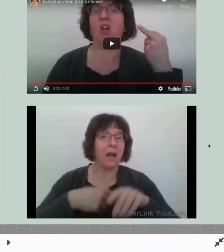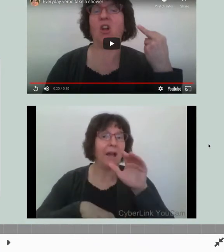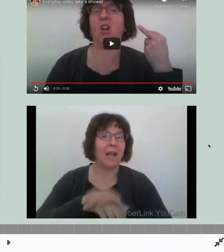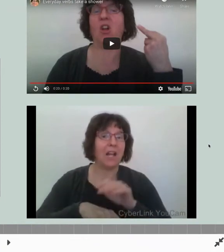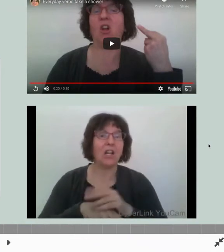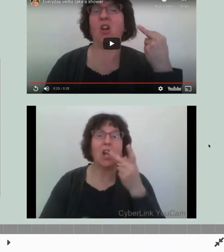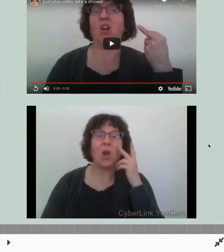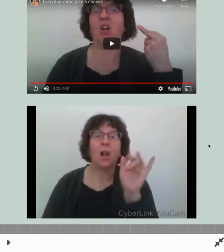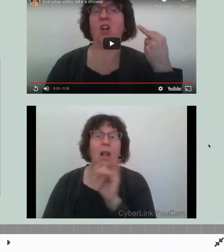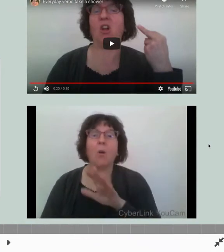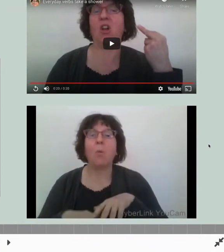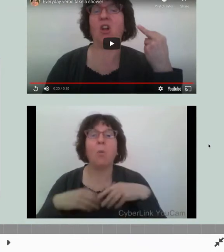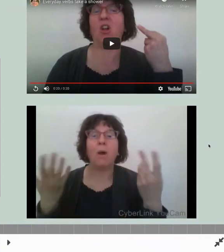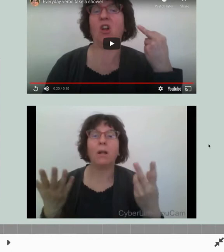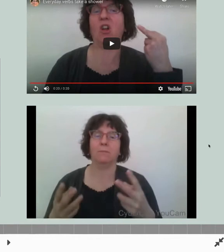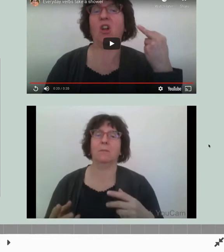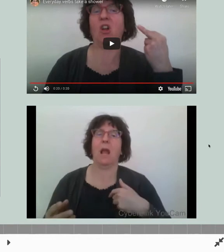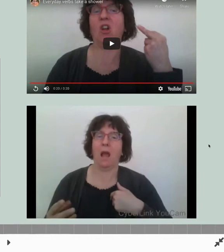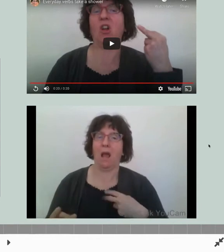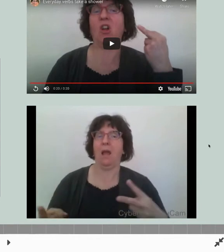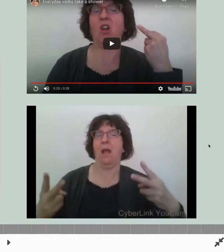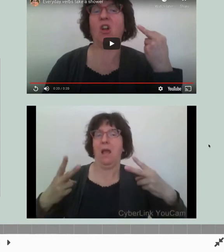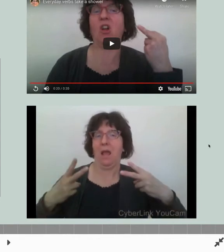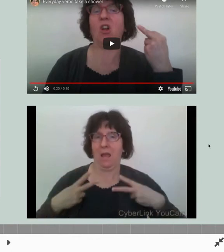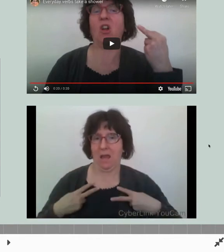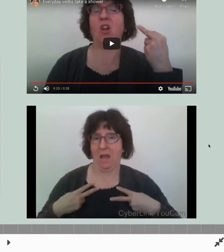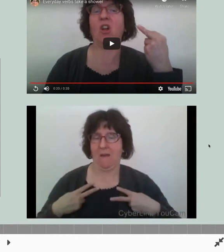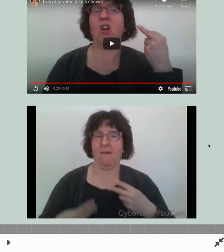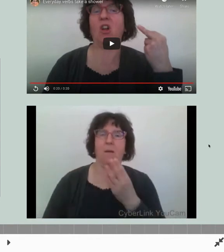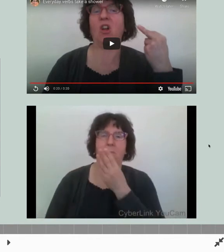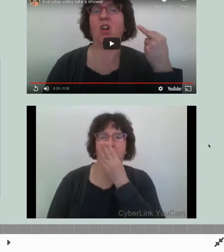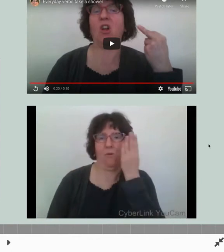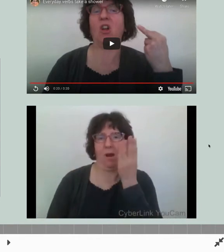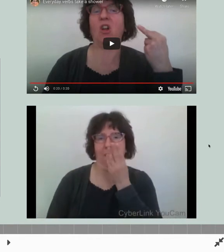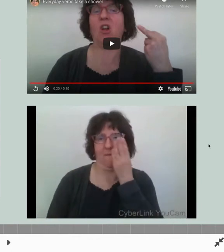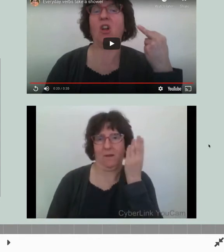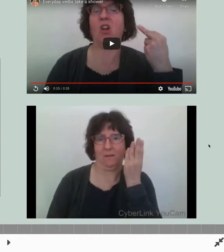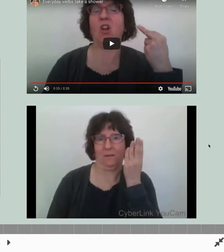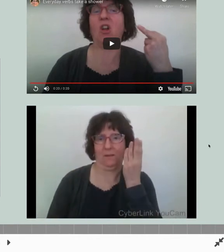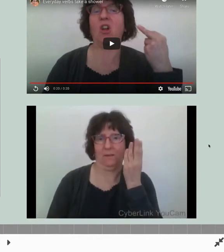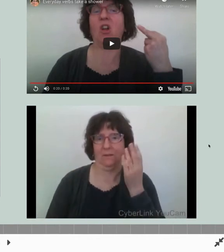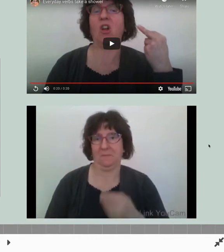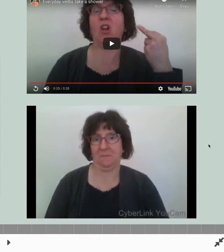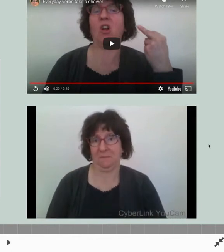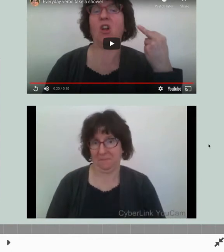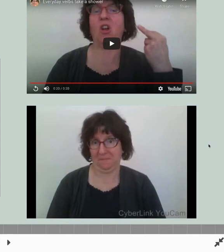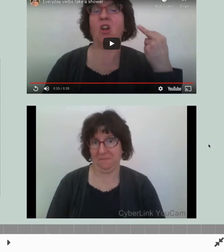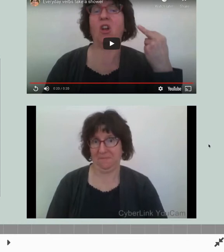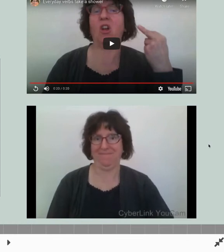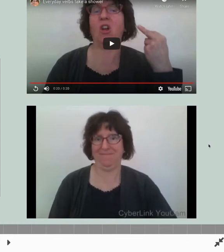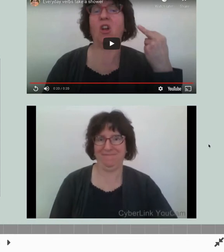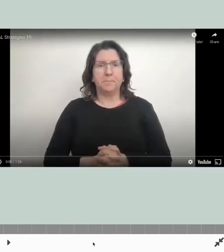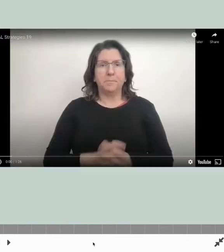In English it would look like this: 'I-had-breakfast.' English uses the word 'had' in the sentence.